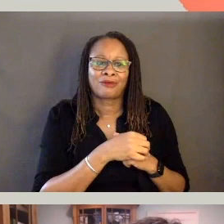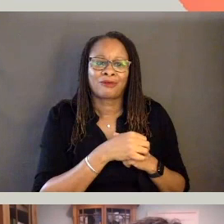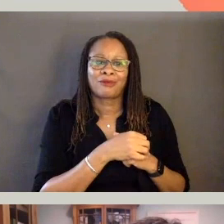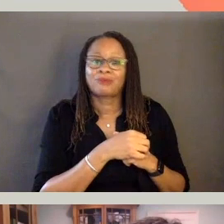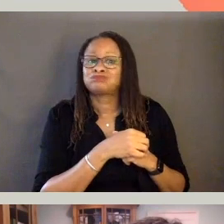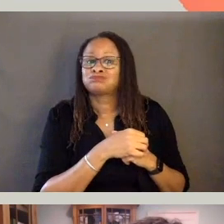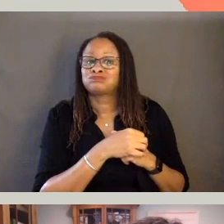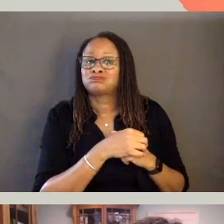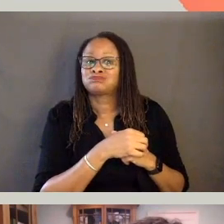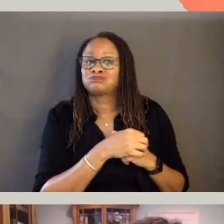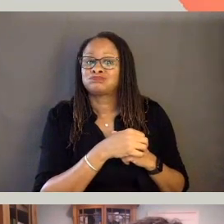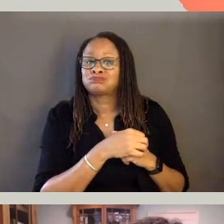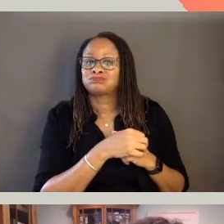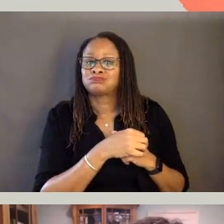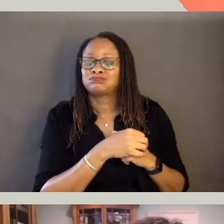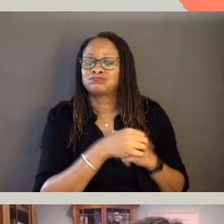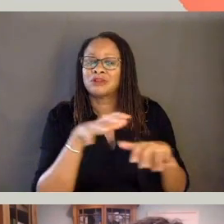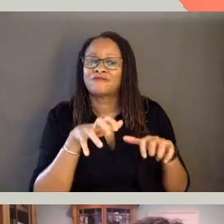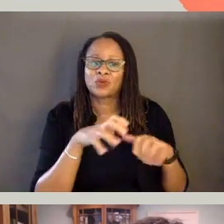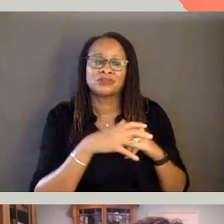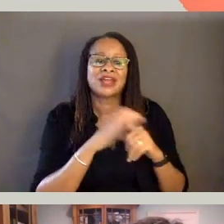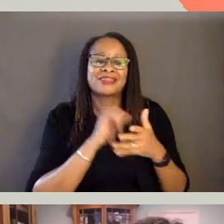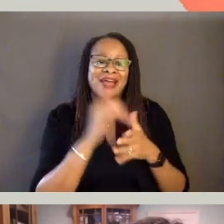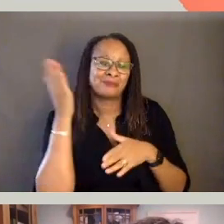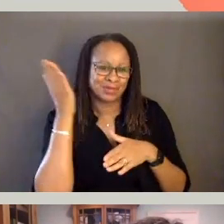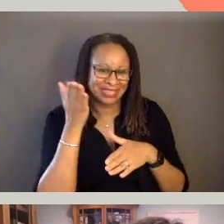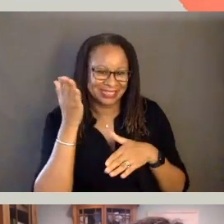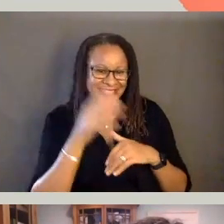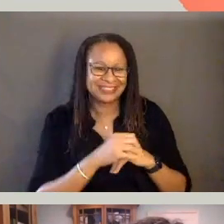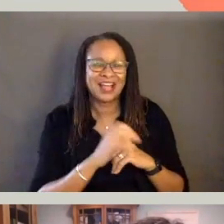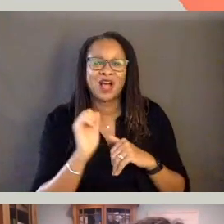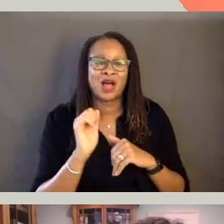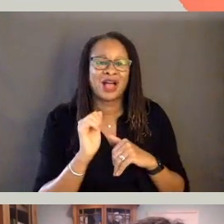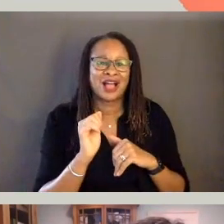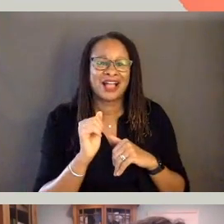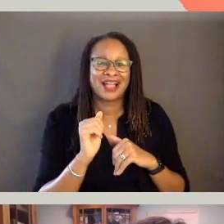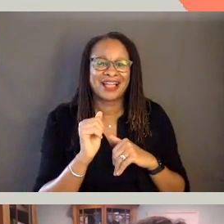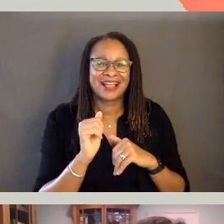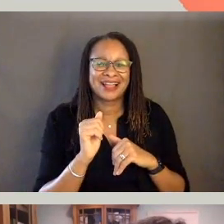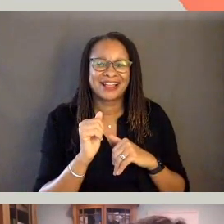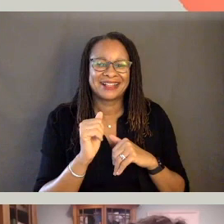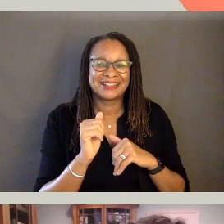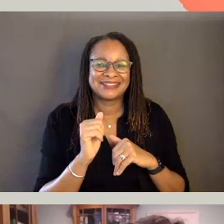that presented, all your screens just went blank, but I'm assuming you could still hear me.